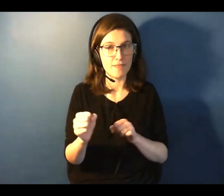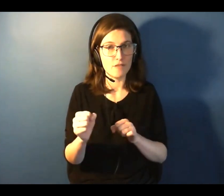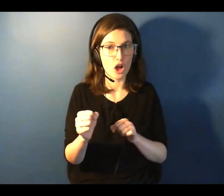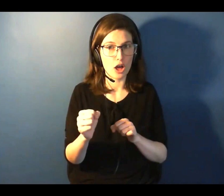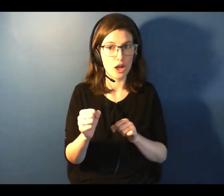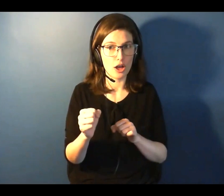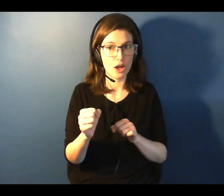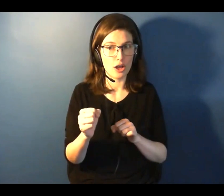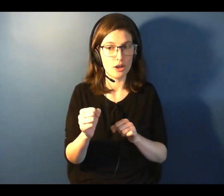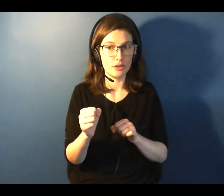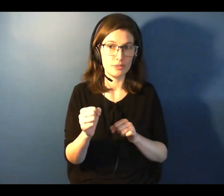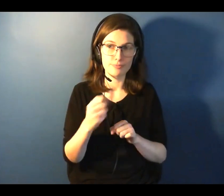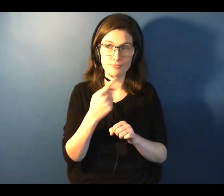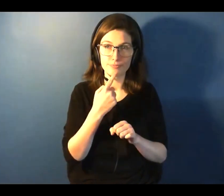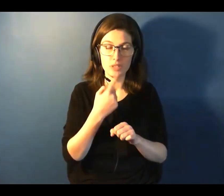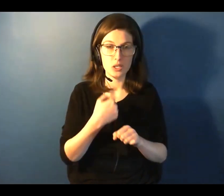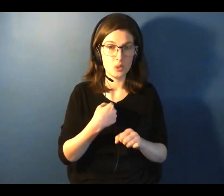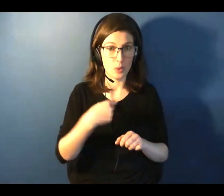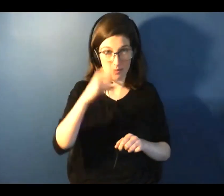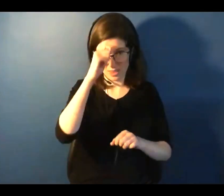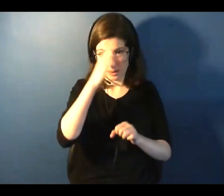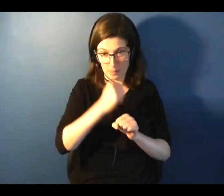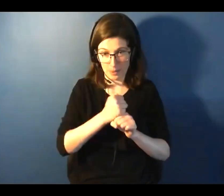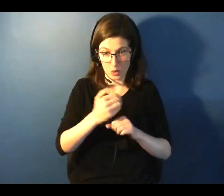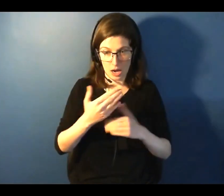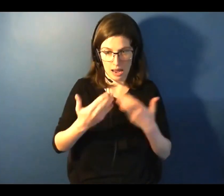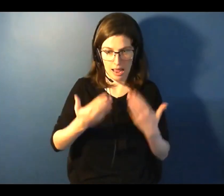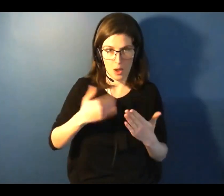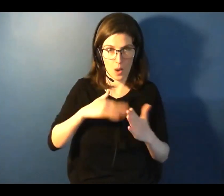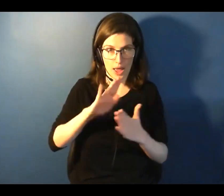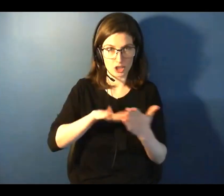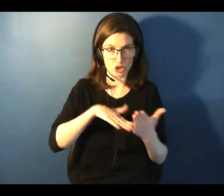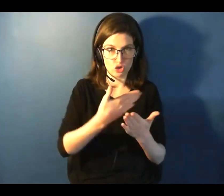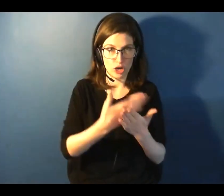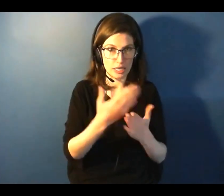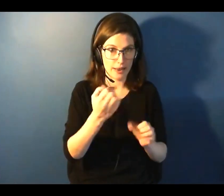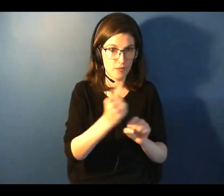I going to kind of translate this work for an American audience. I'm an American, I mean,